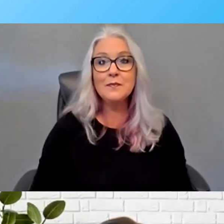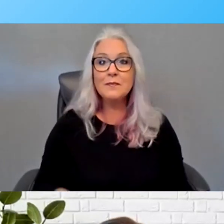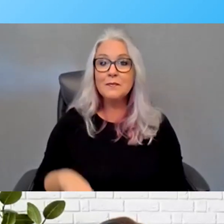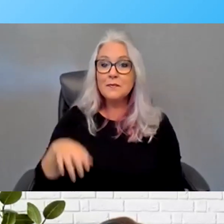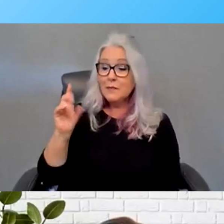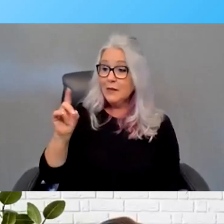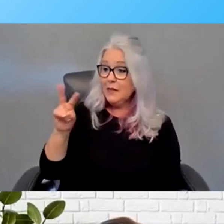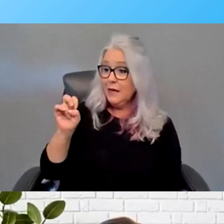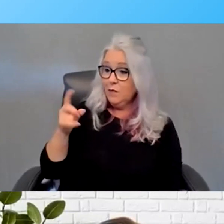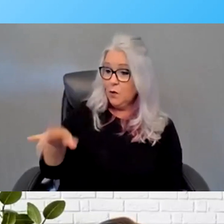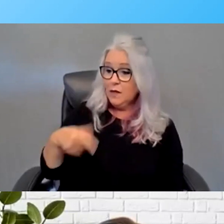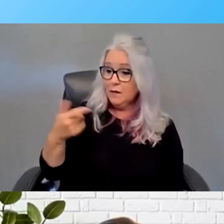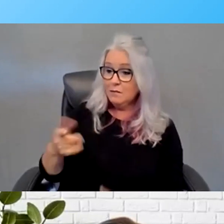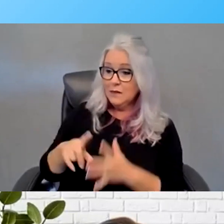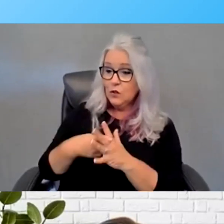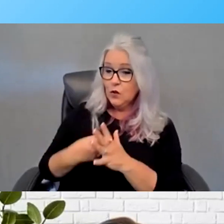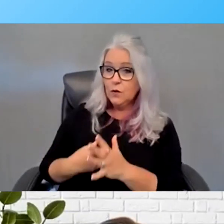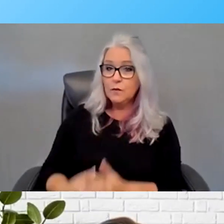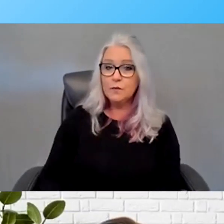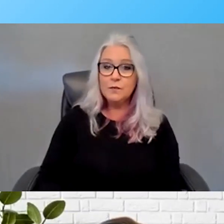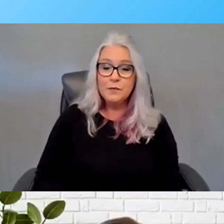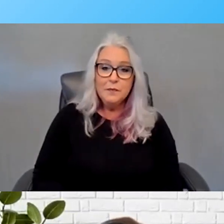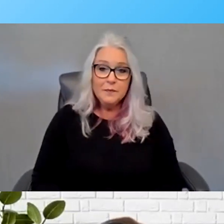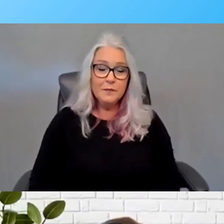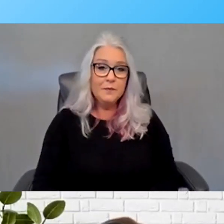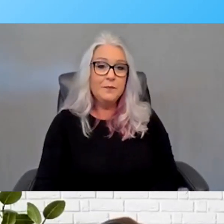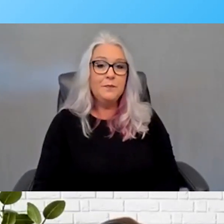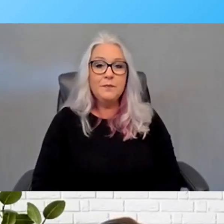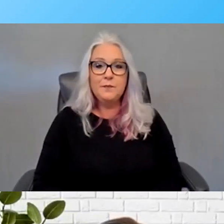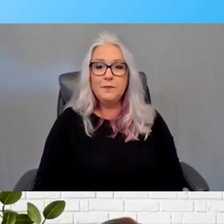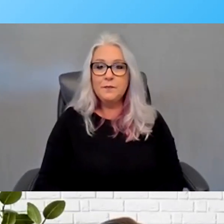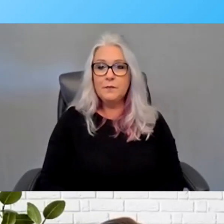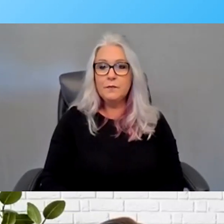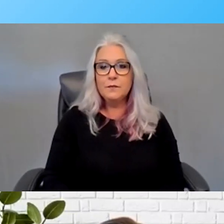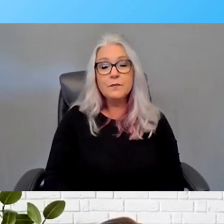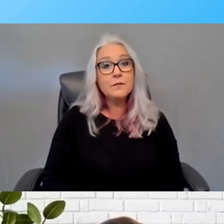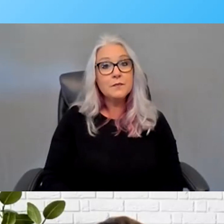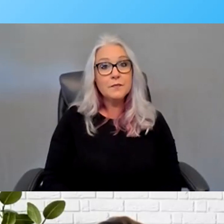Dave, do you want to start us off? Could you put the PowerPoint presentation